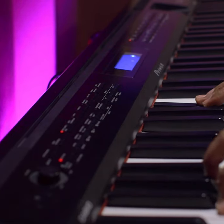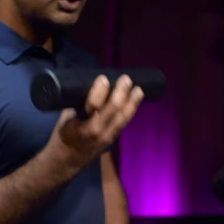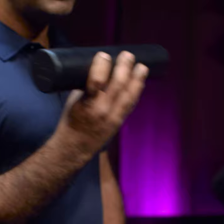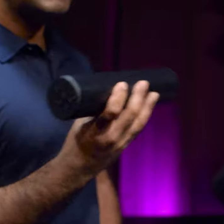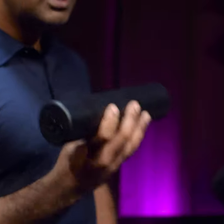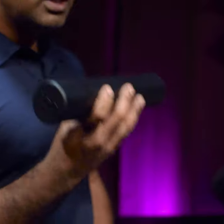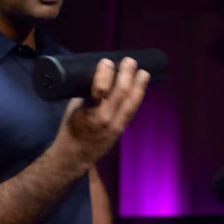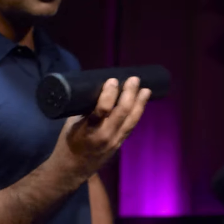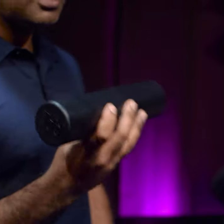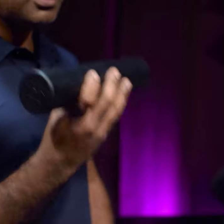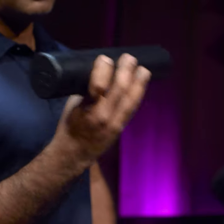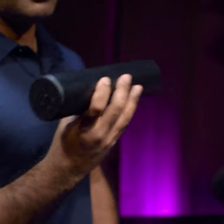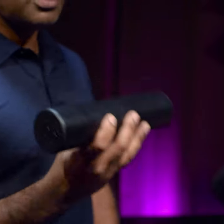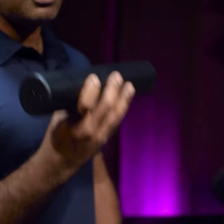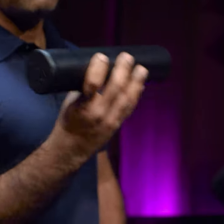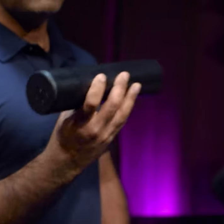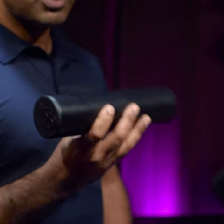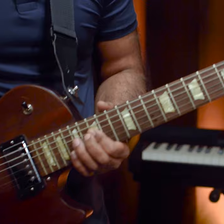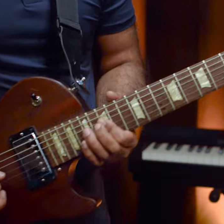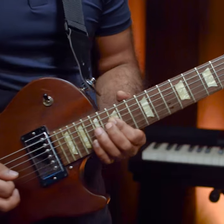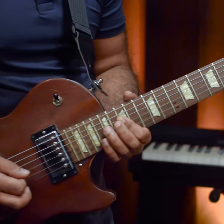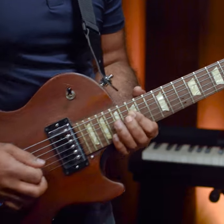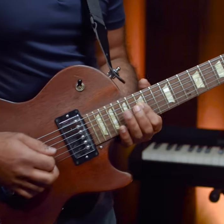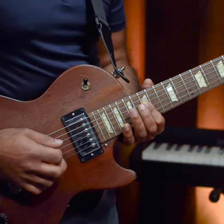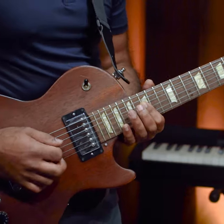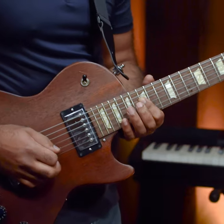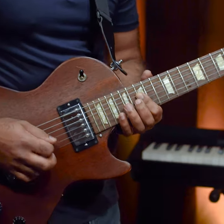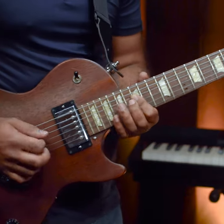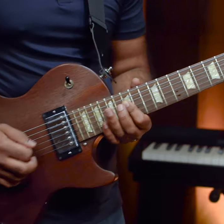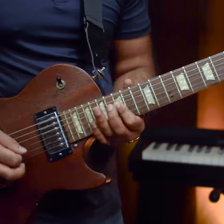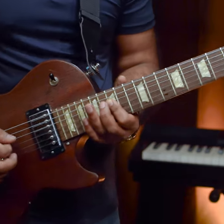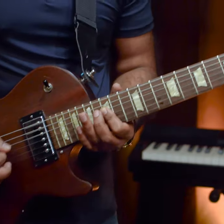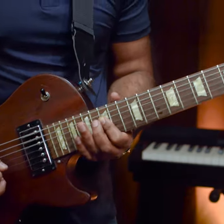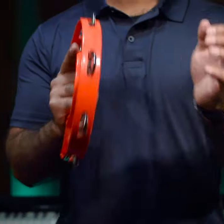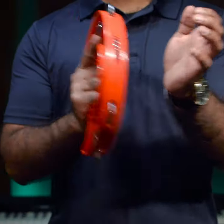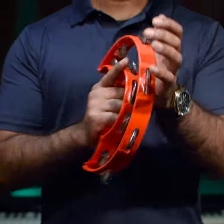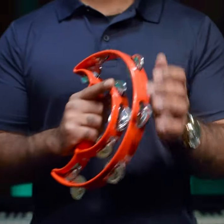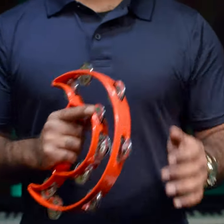To deliver us